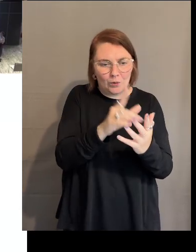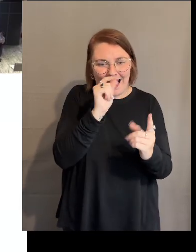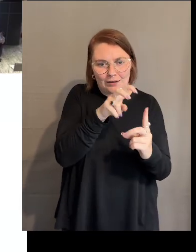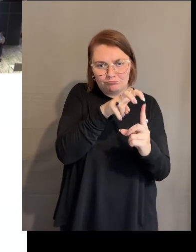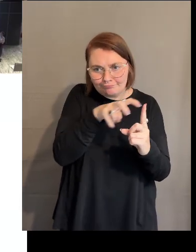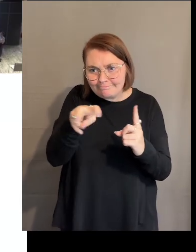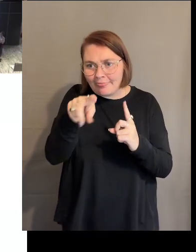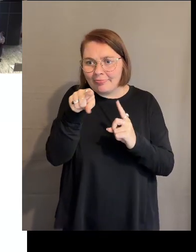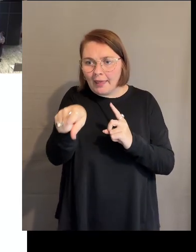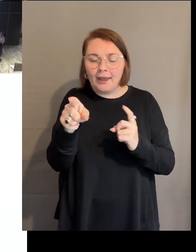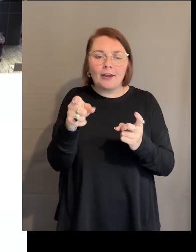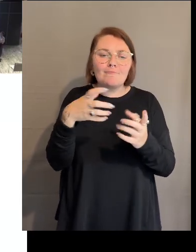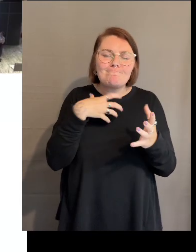Research evidence around that.